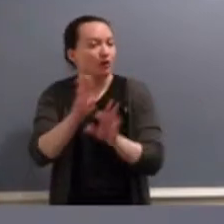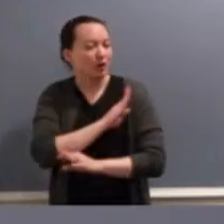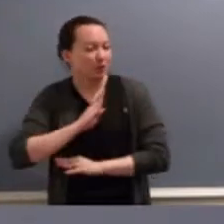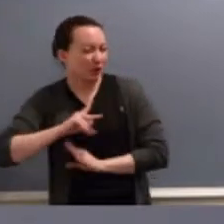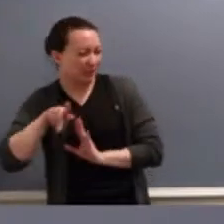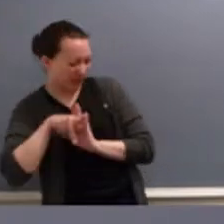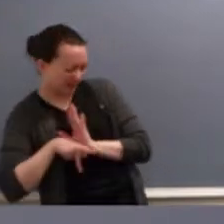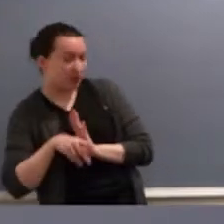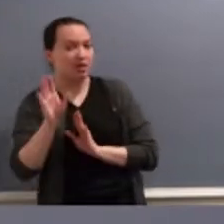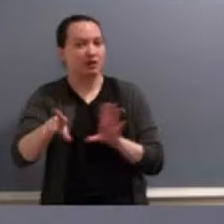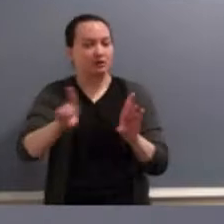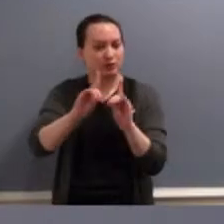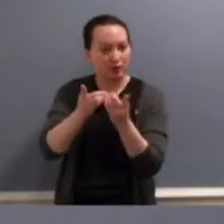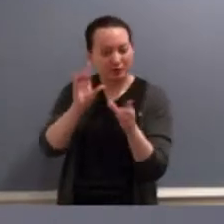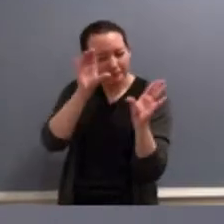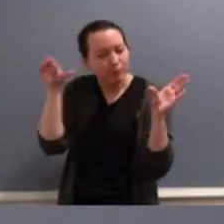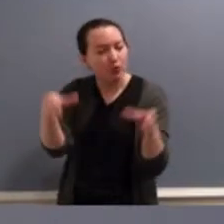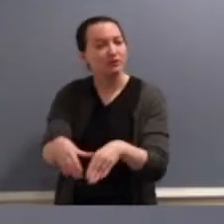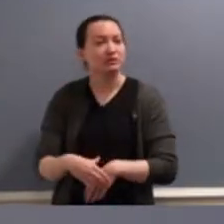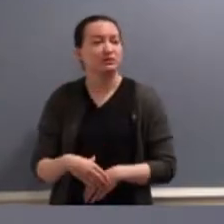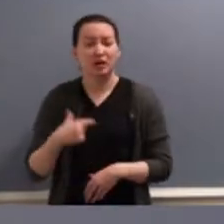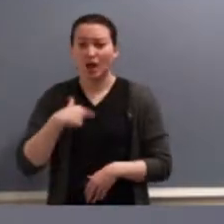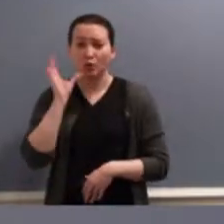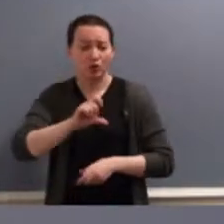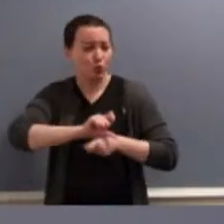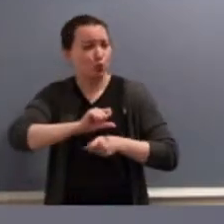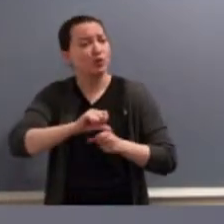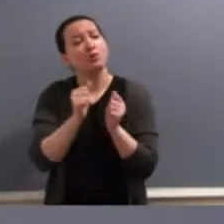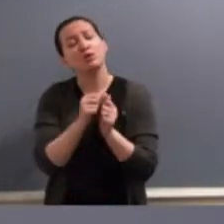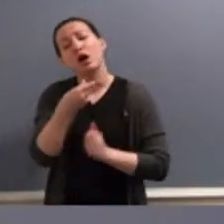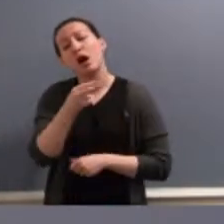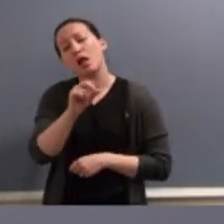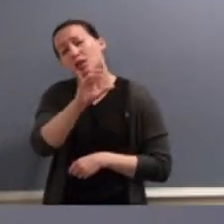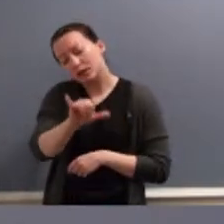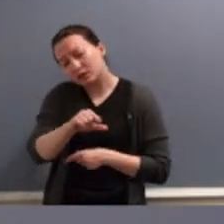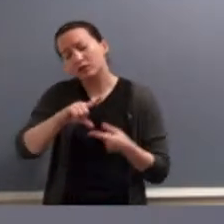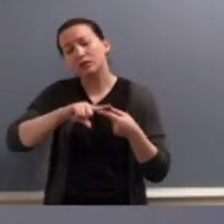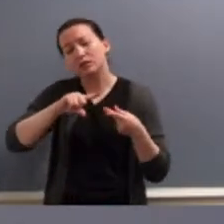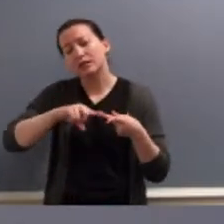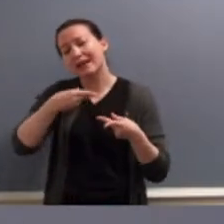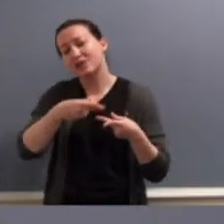that department does I'm going to be working with Holly and with our HR Director Frank Spataro to